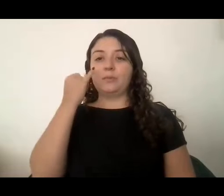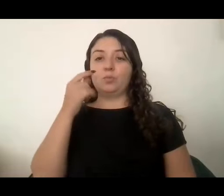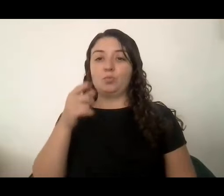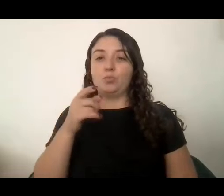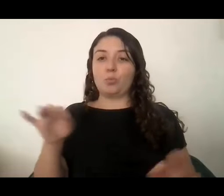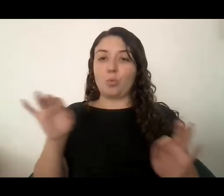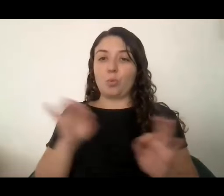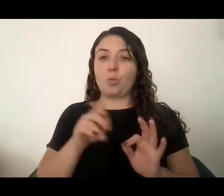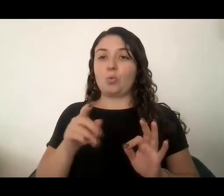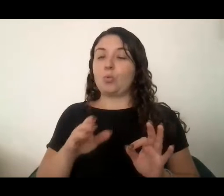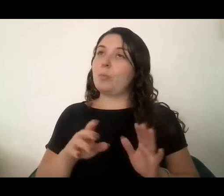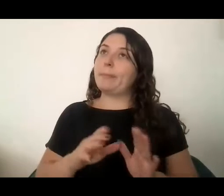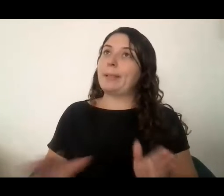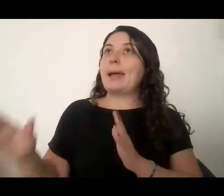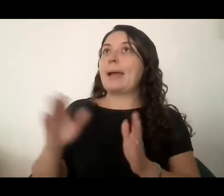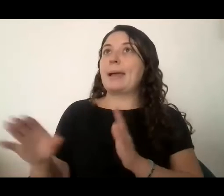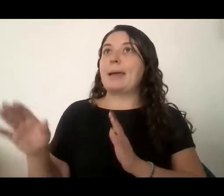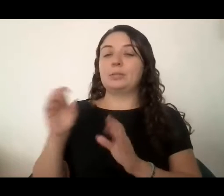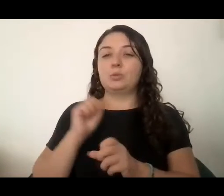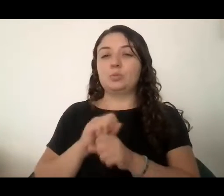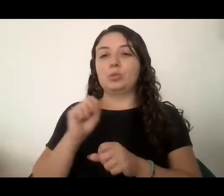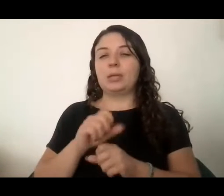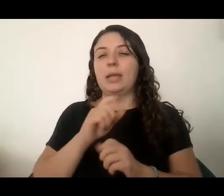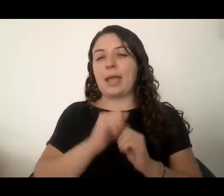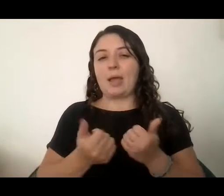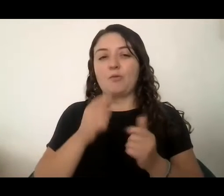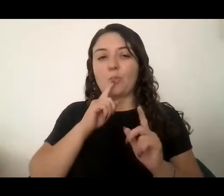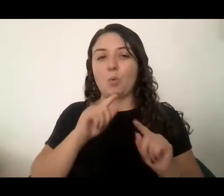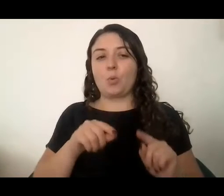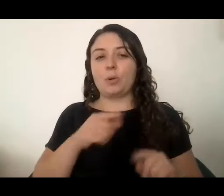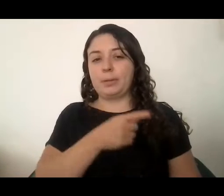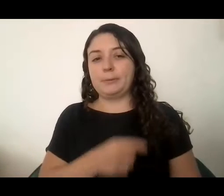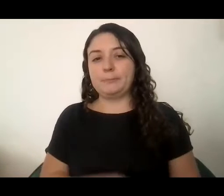are planning to start working to learn about their reporting requirements as well. If you